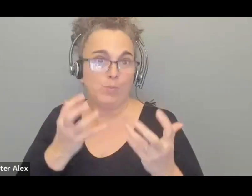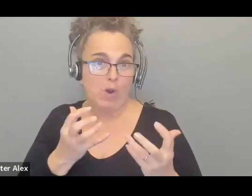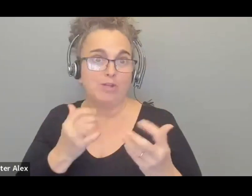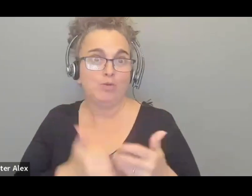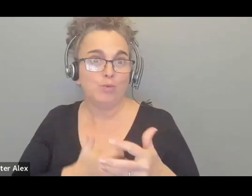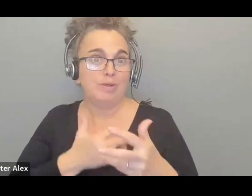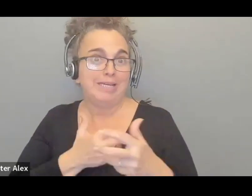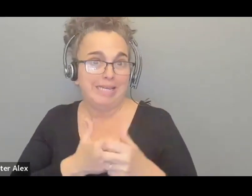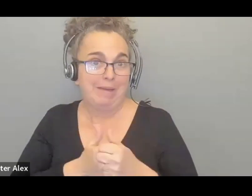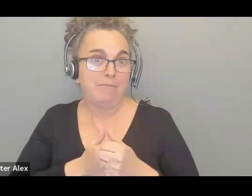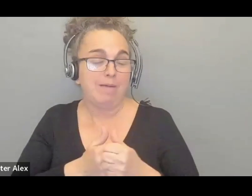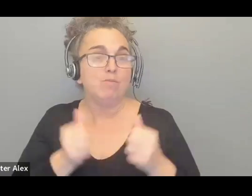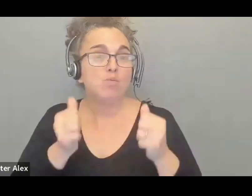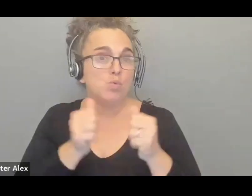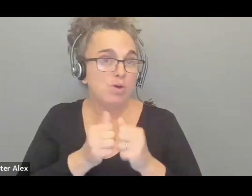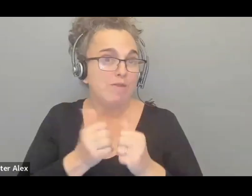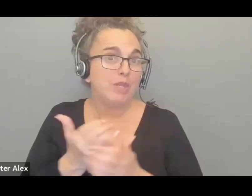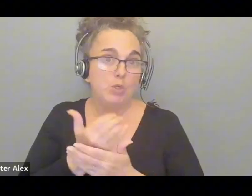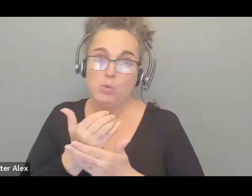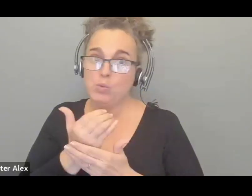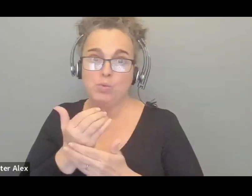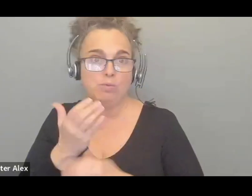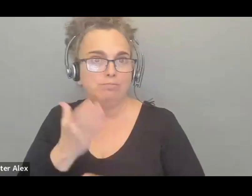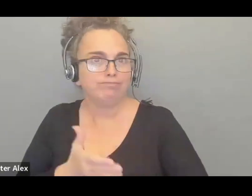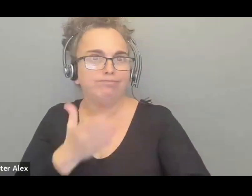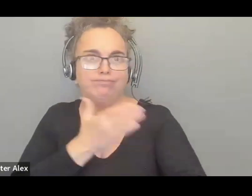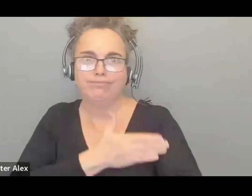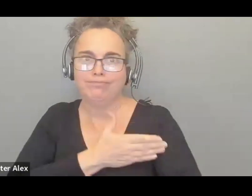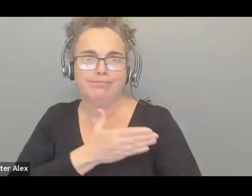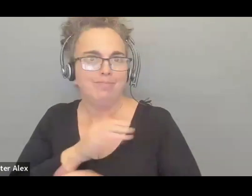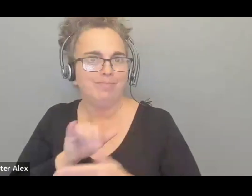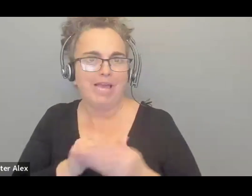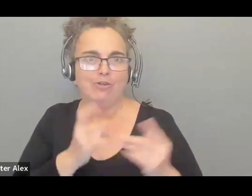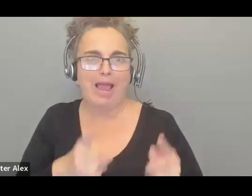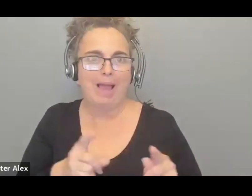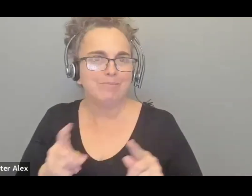with the new advancements, what are happening, how